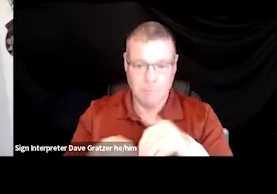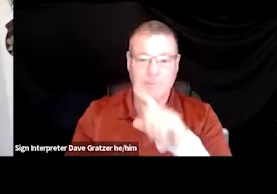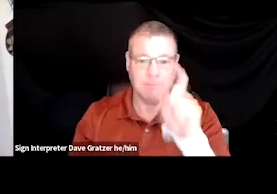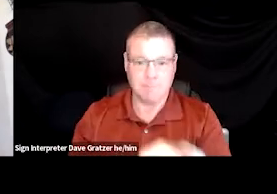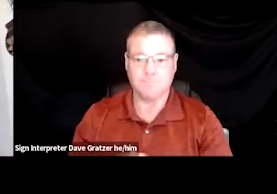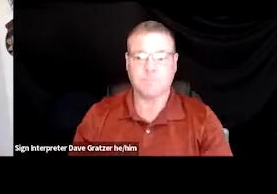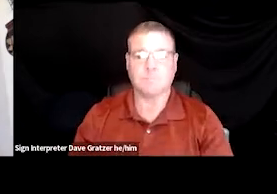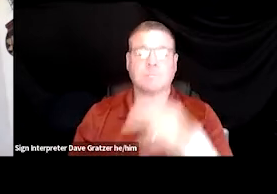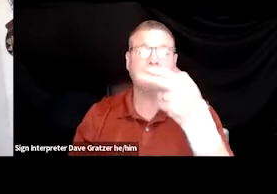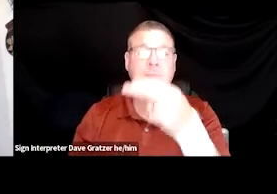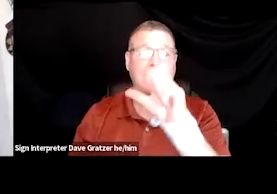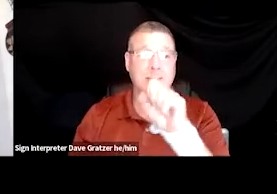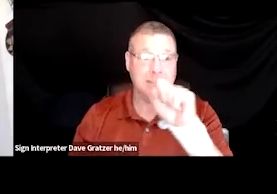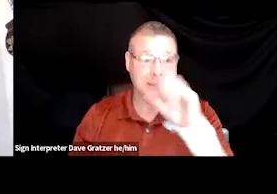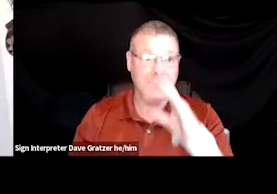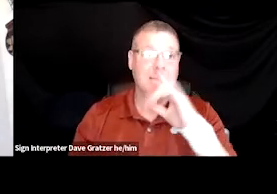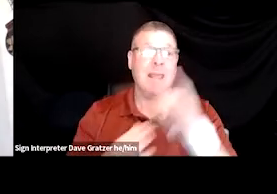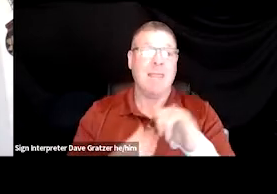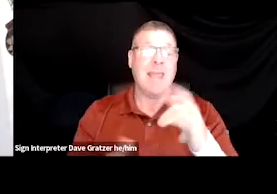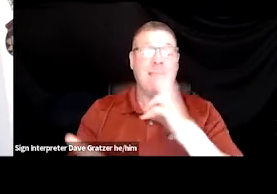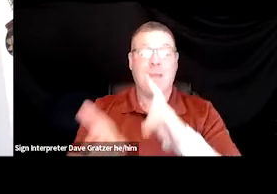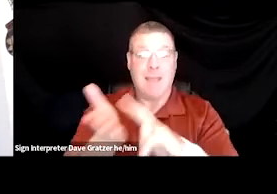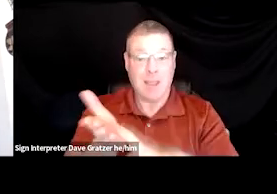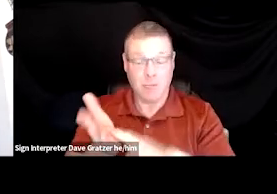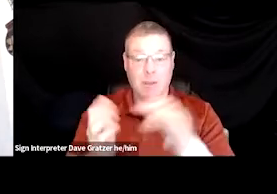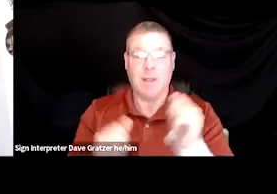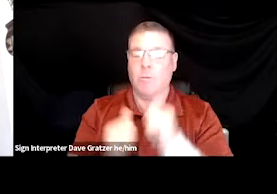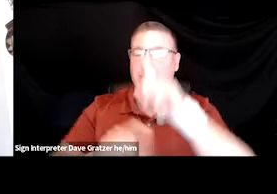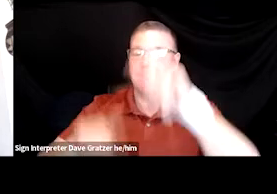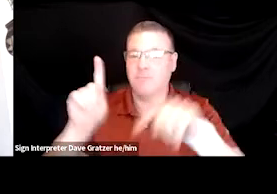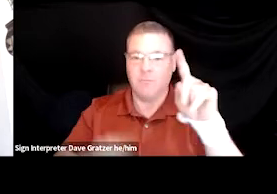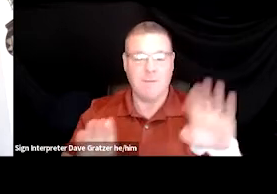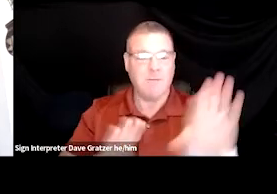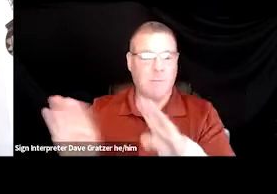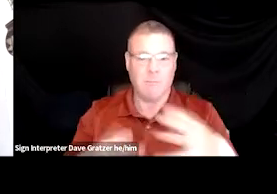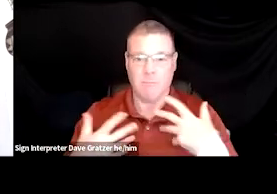HHSC contracts with these entities to provide a variety of behavioral health services.